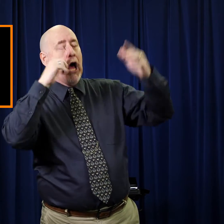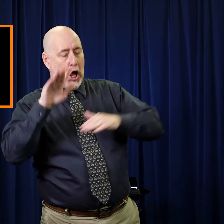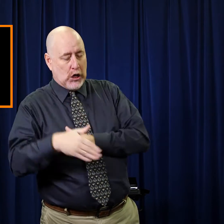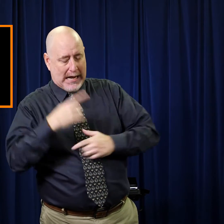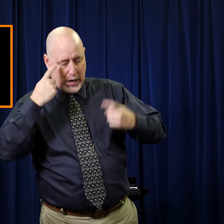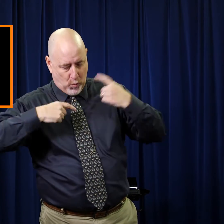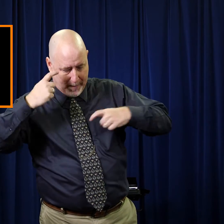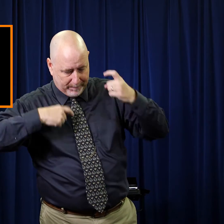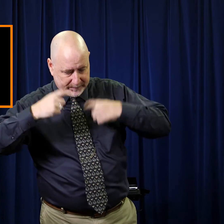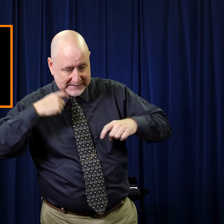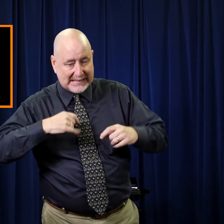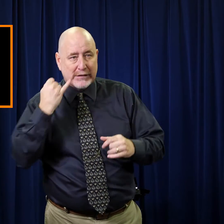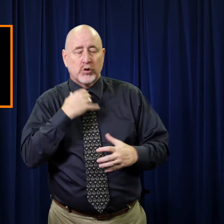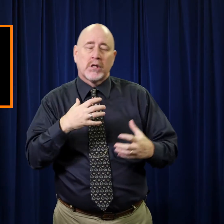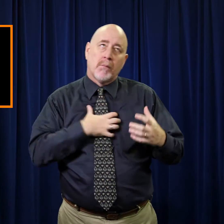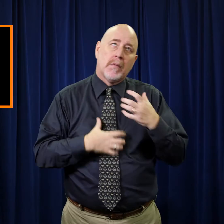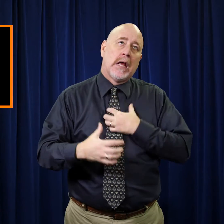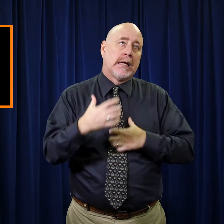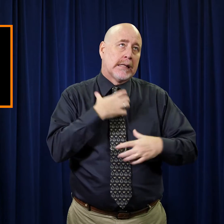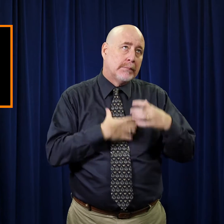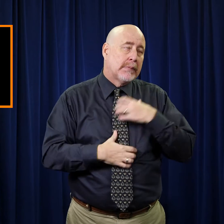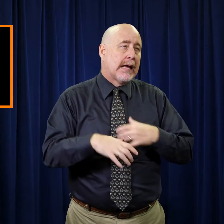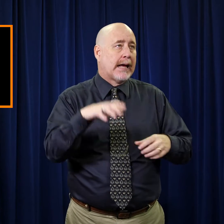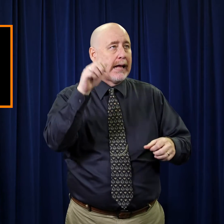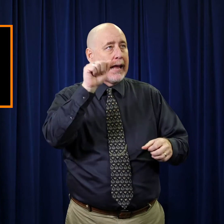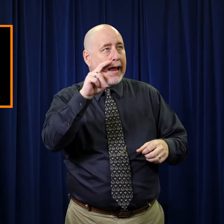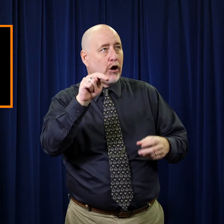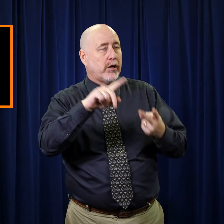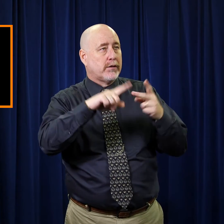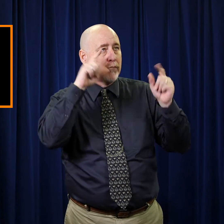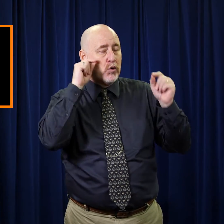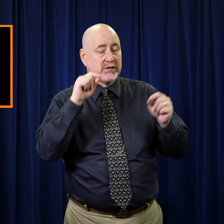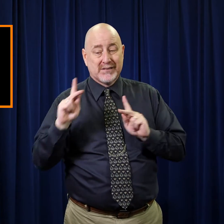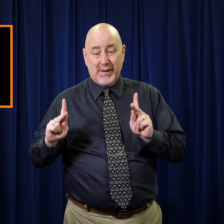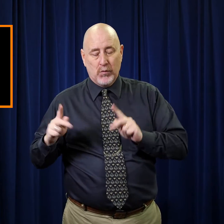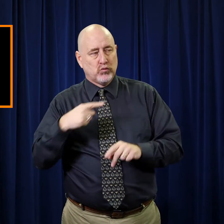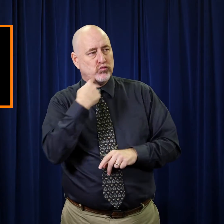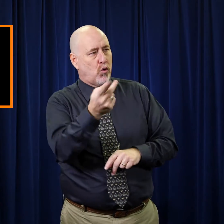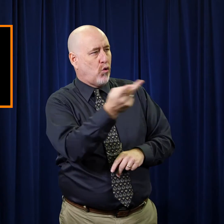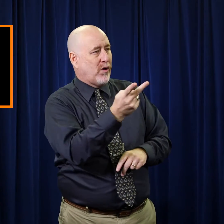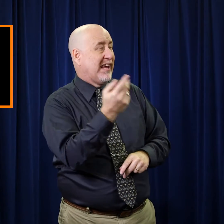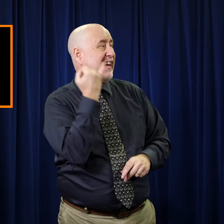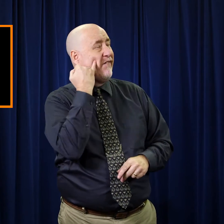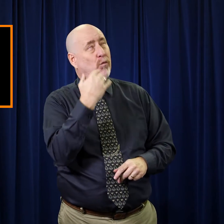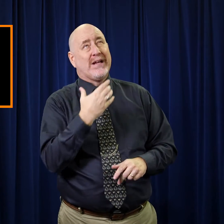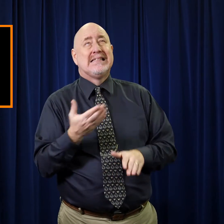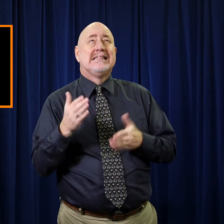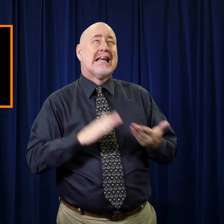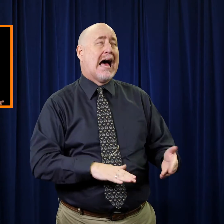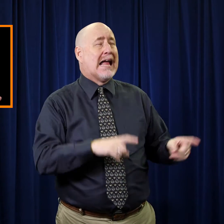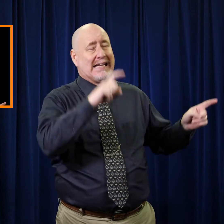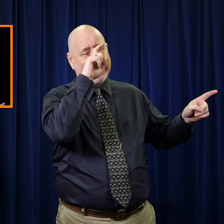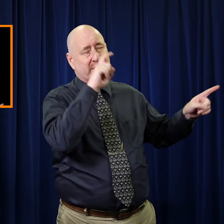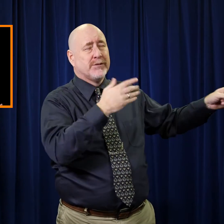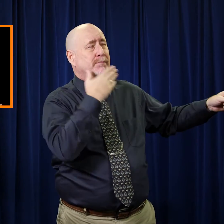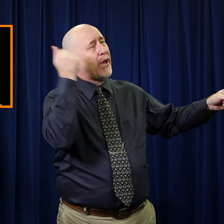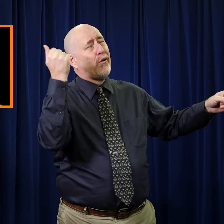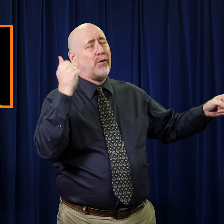people wept all night and the children of Israel complained against Moses and Aaron and the congregation said to them, "If only we had died in the land of Egypt.